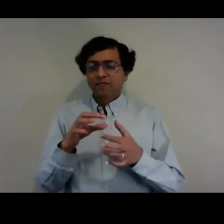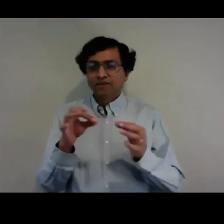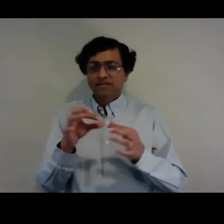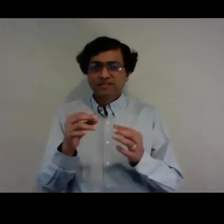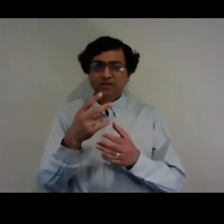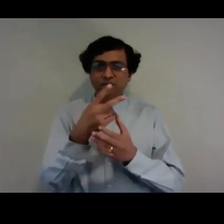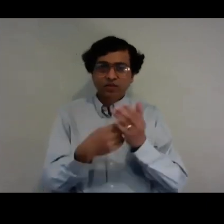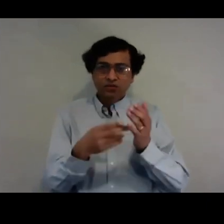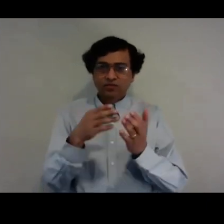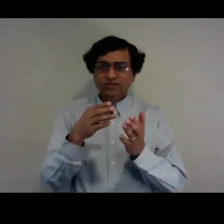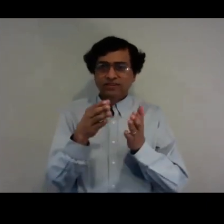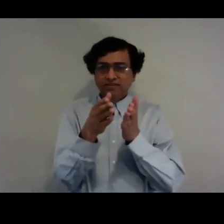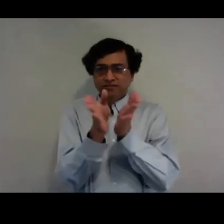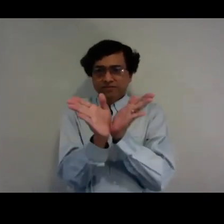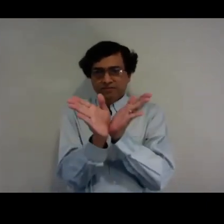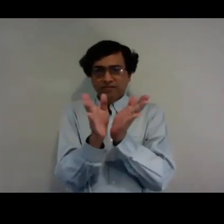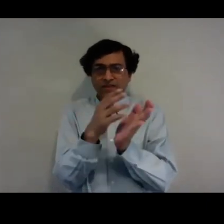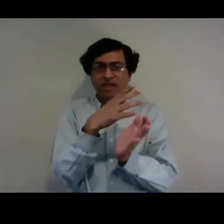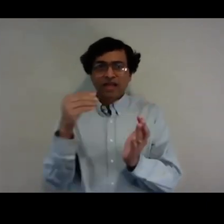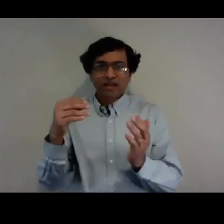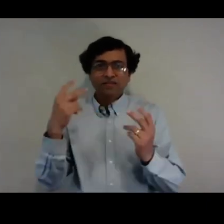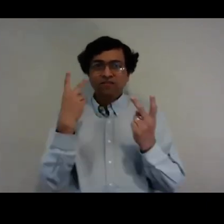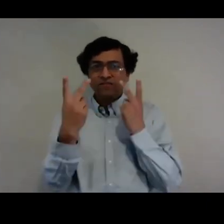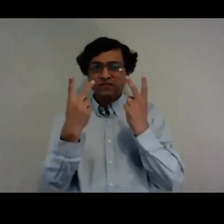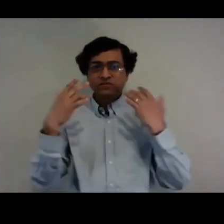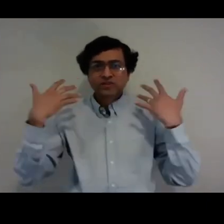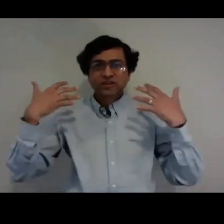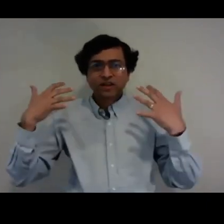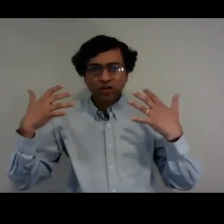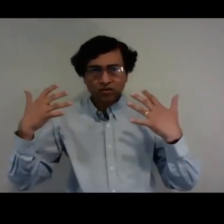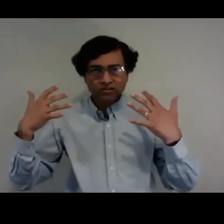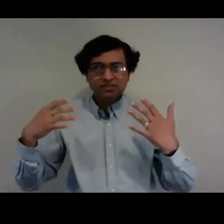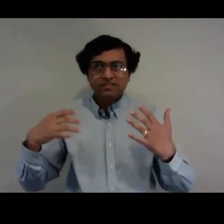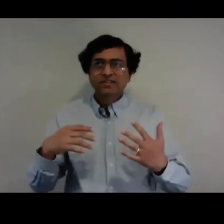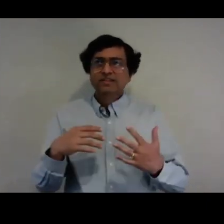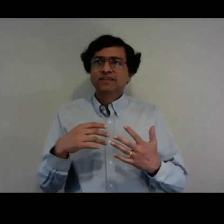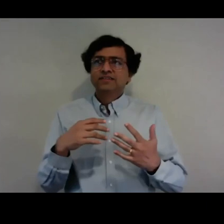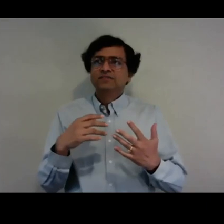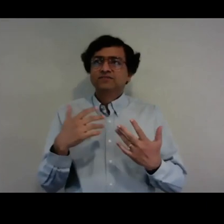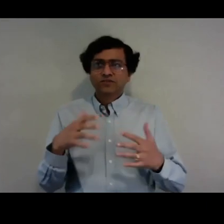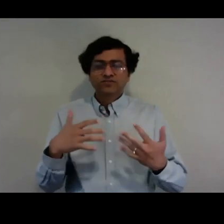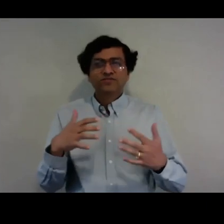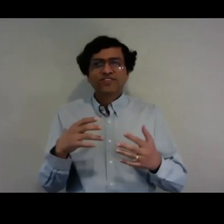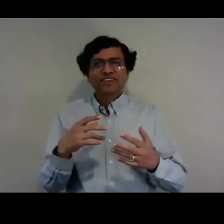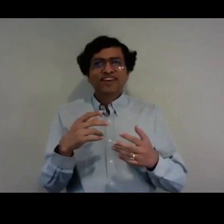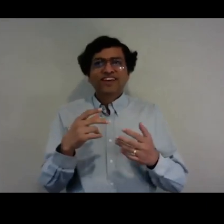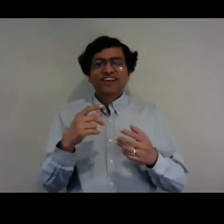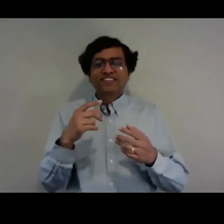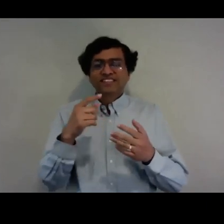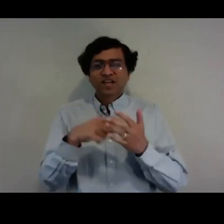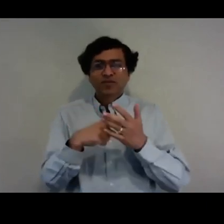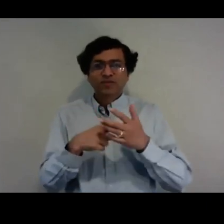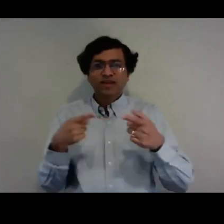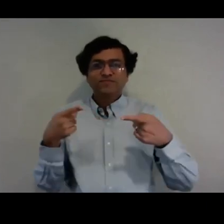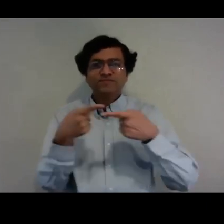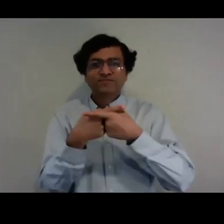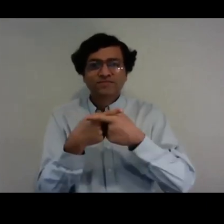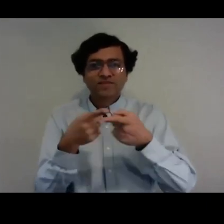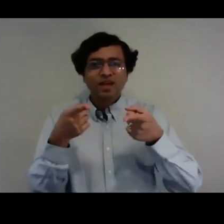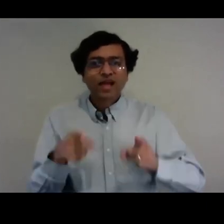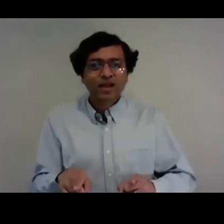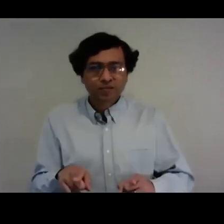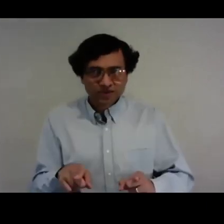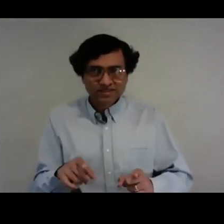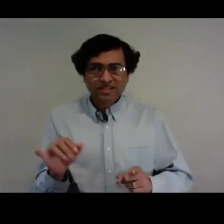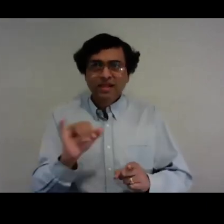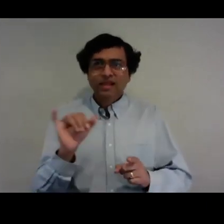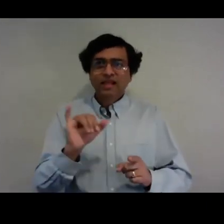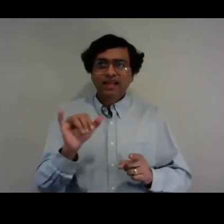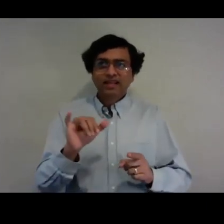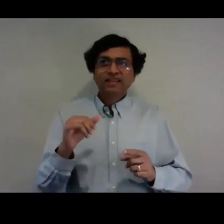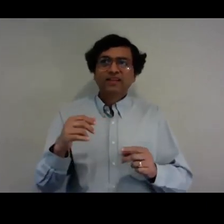Yeah, part of it is the visual field and part of it is visual noise.